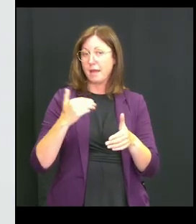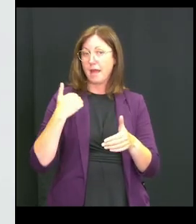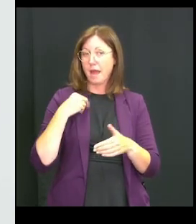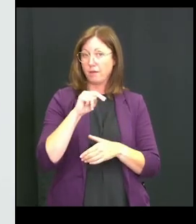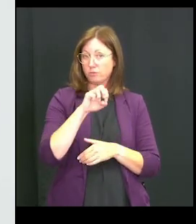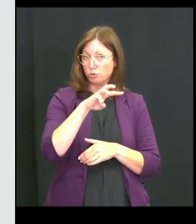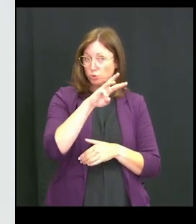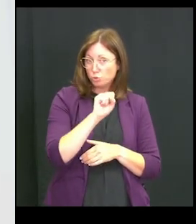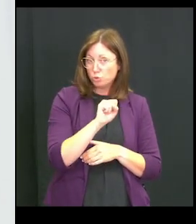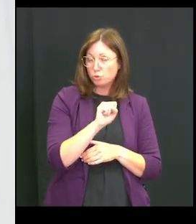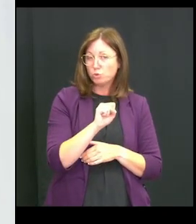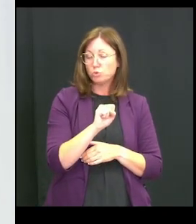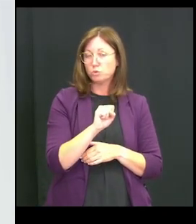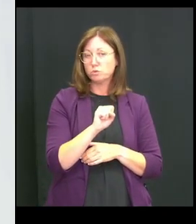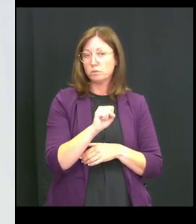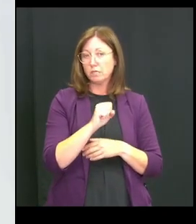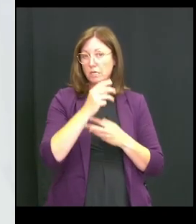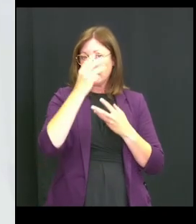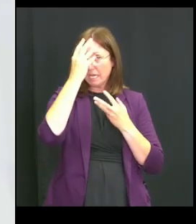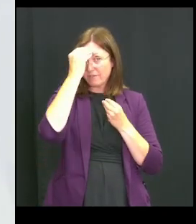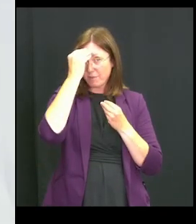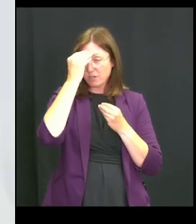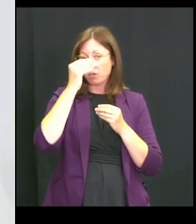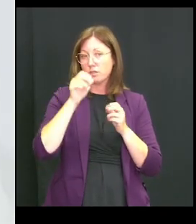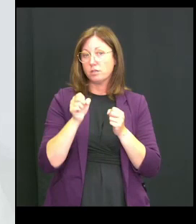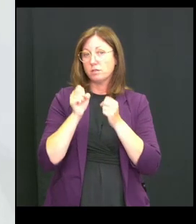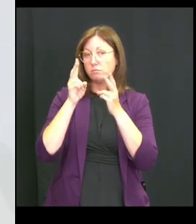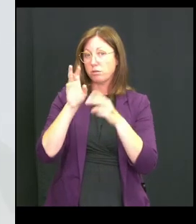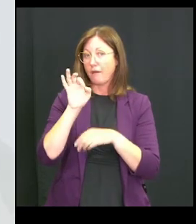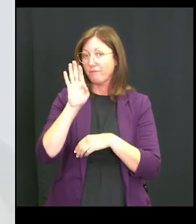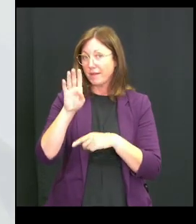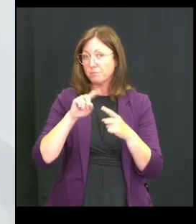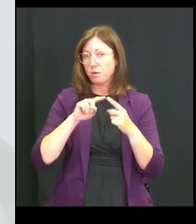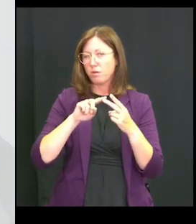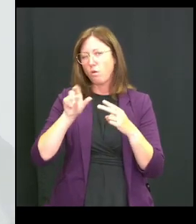that was shared on Facebook or other social media platforms.